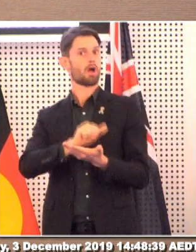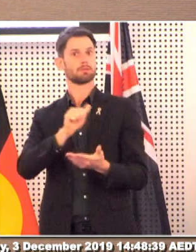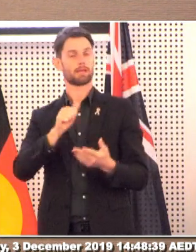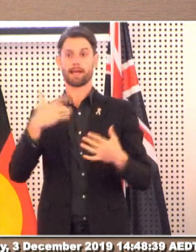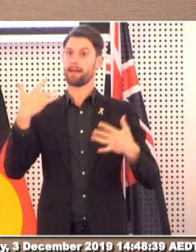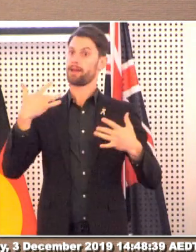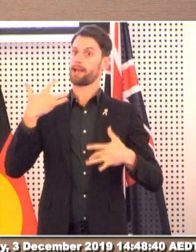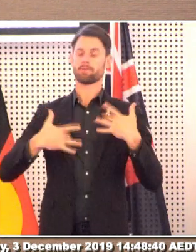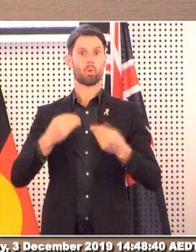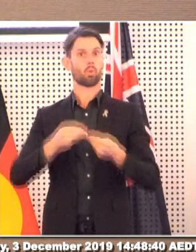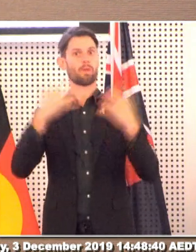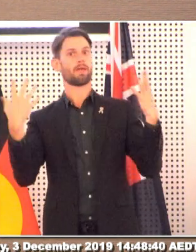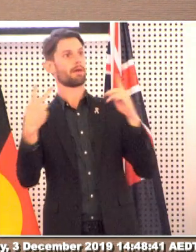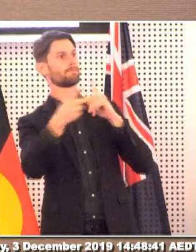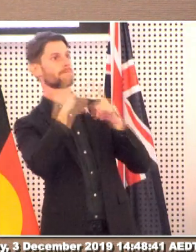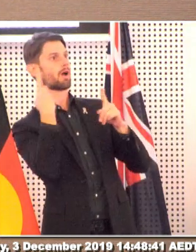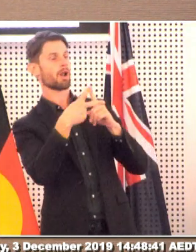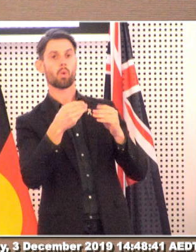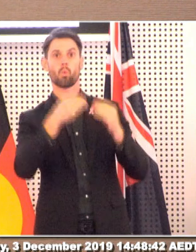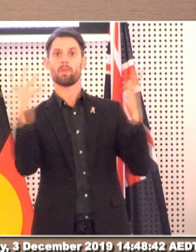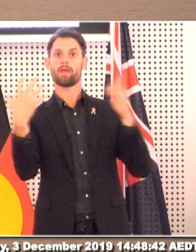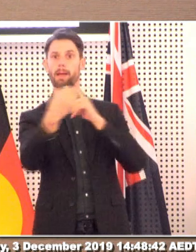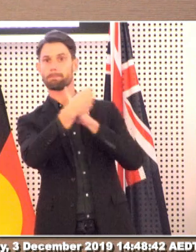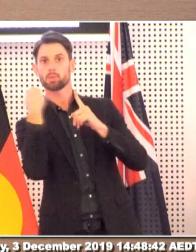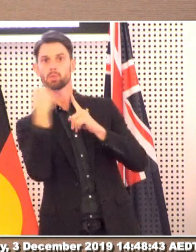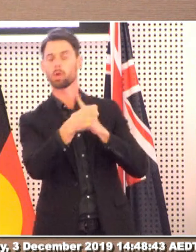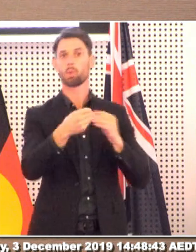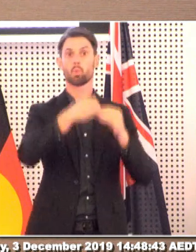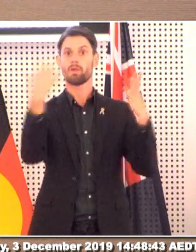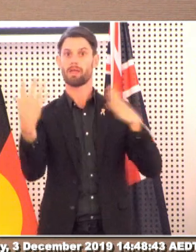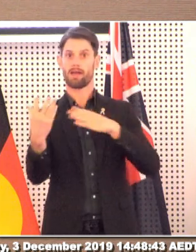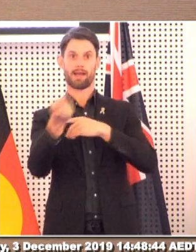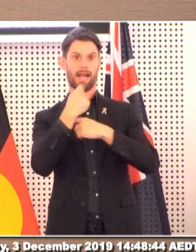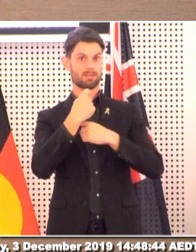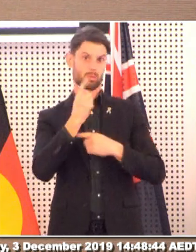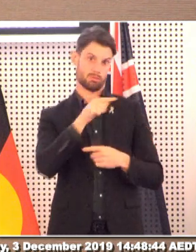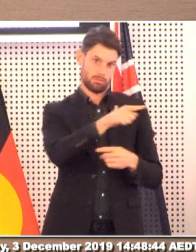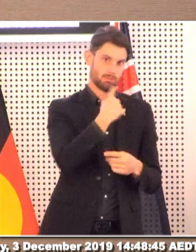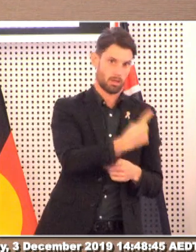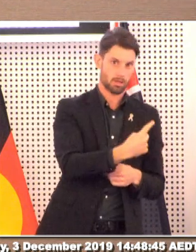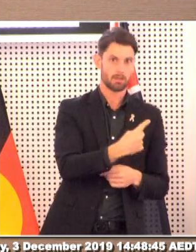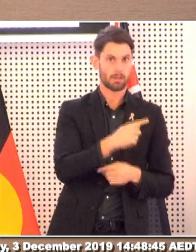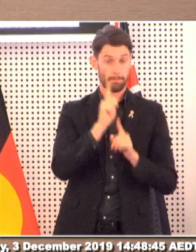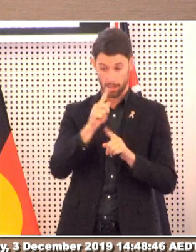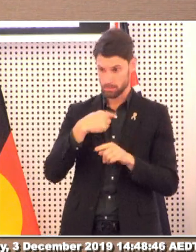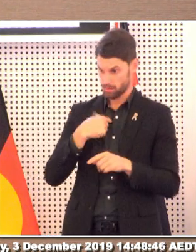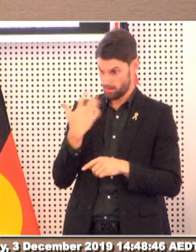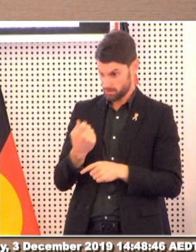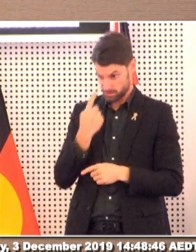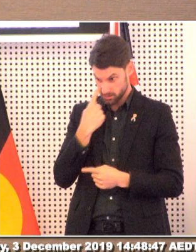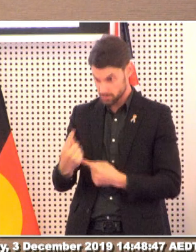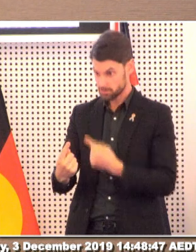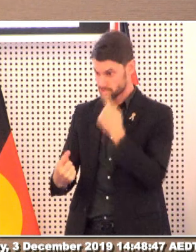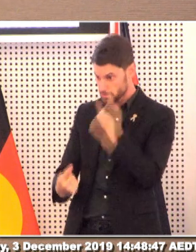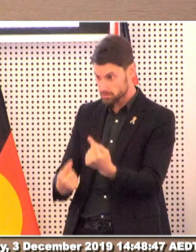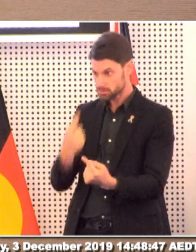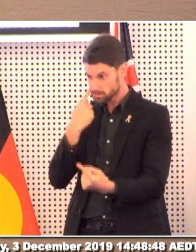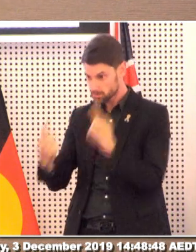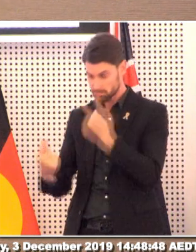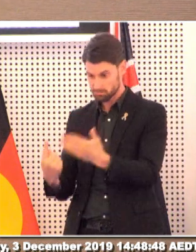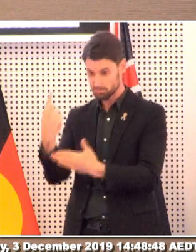And when we see such numerous examples around violence, abuse and neglect in this